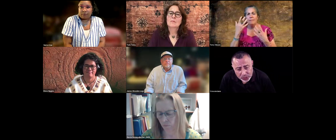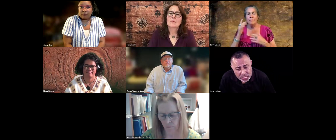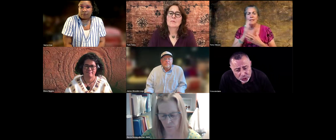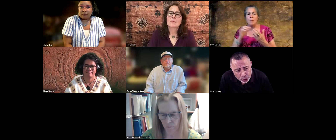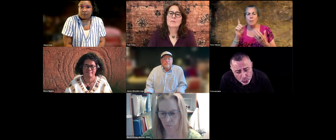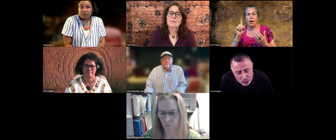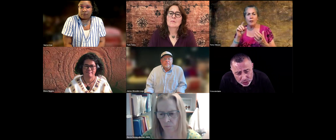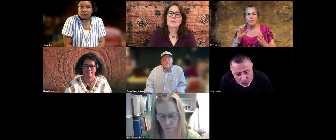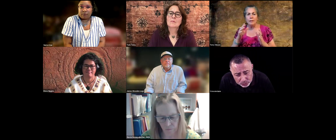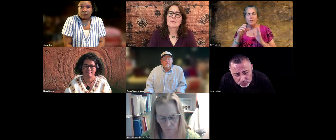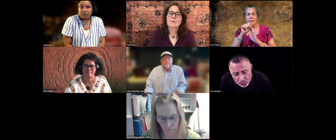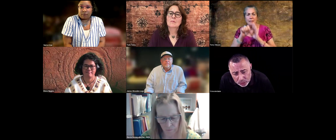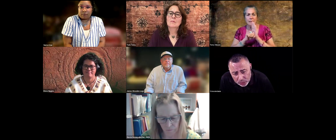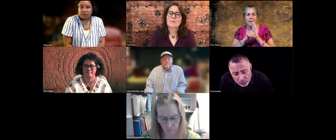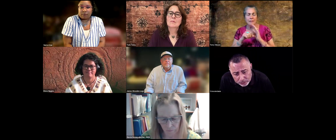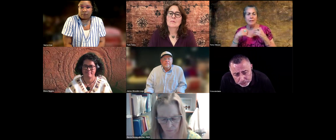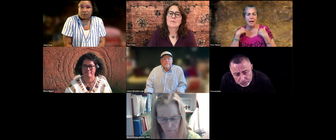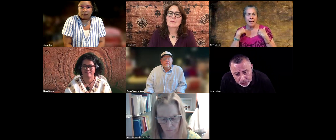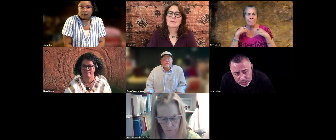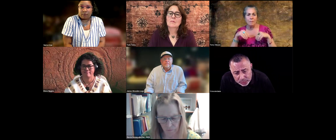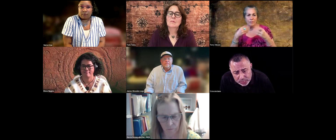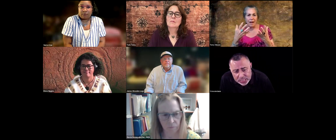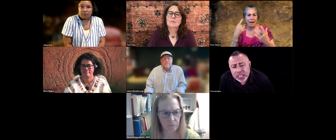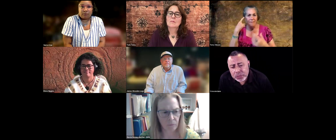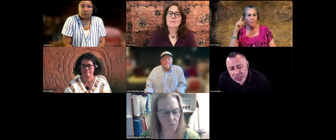Terry speaking, okay, that is a good question.